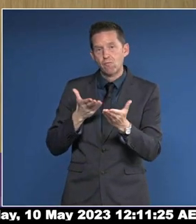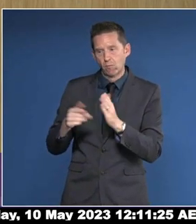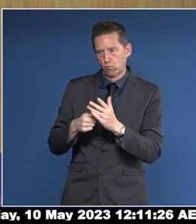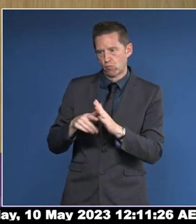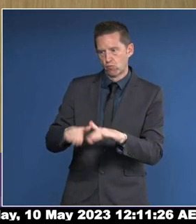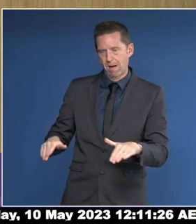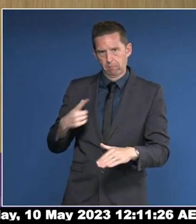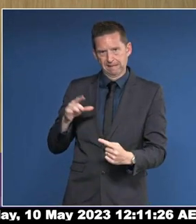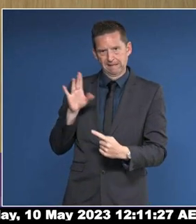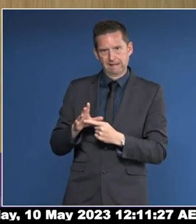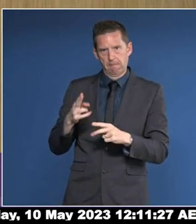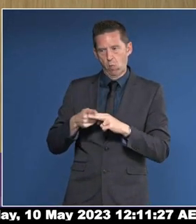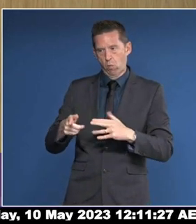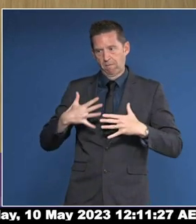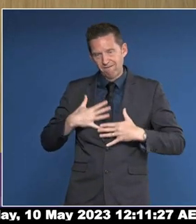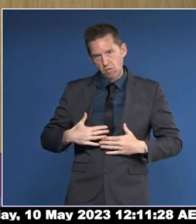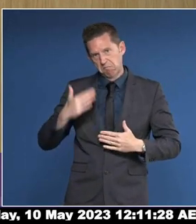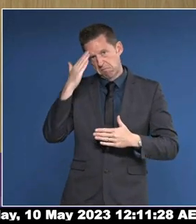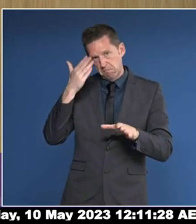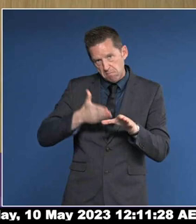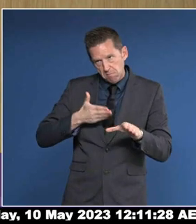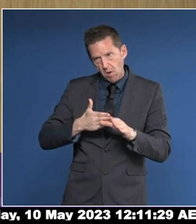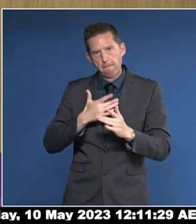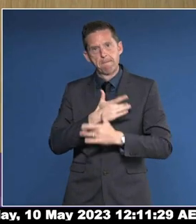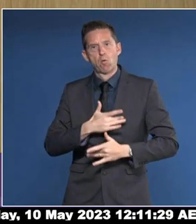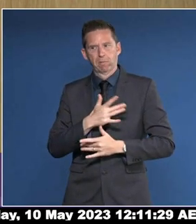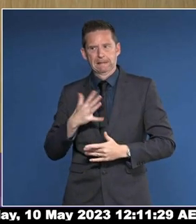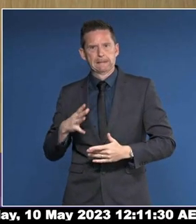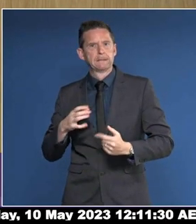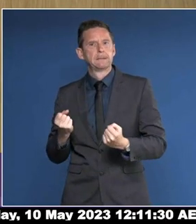physical, psychological or emotional wellbeing. And what would be the indicia of neglect?